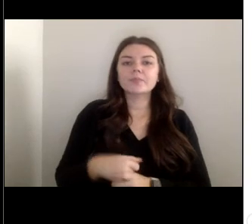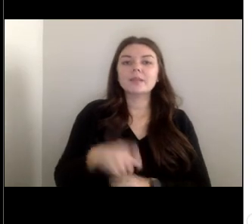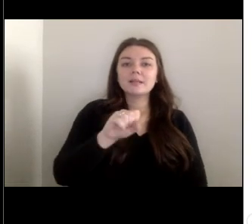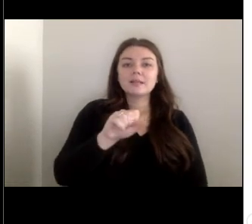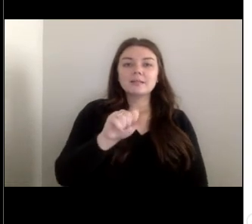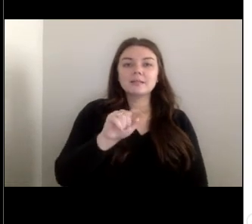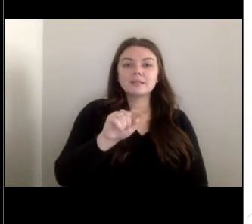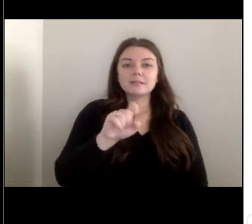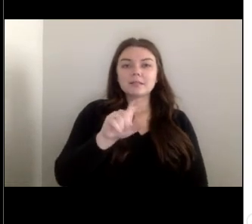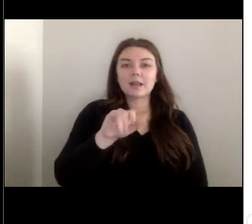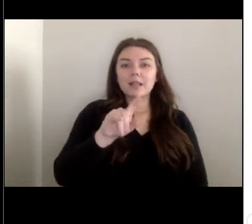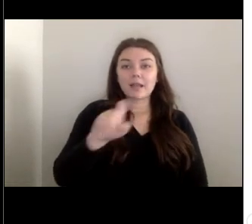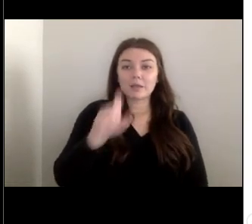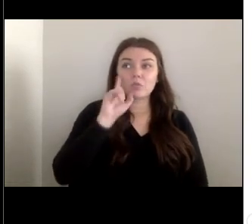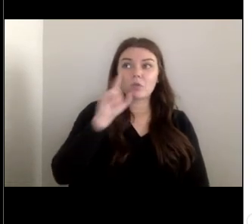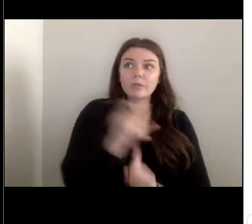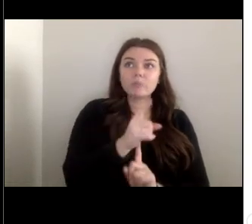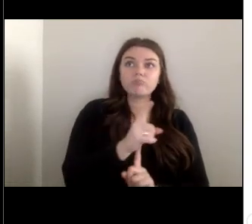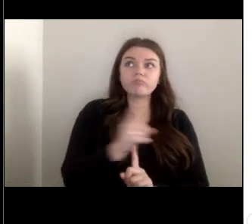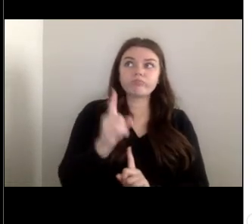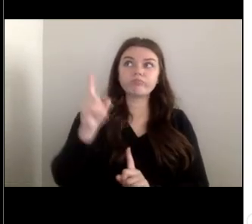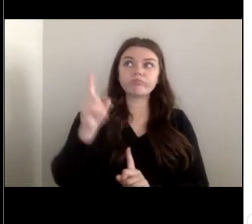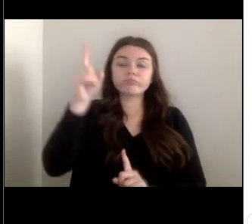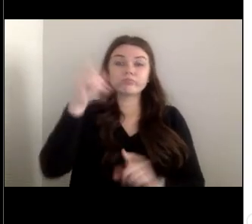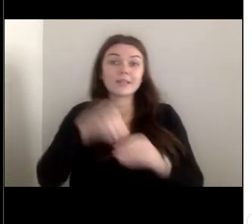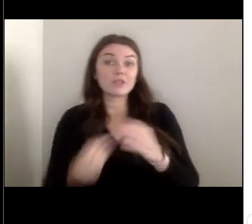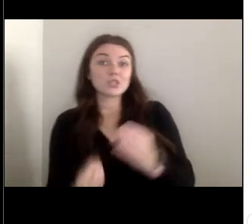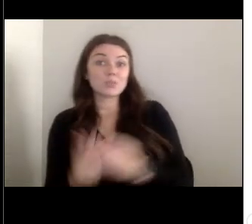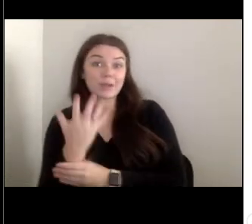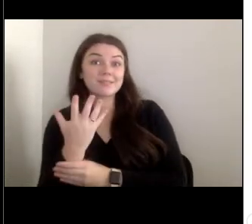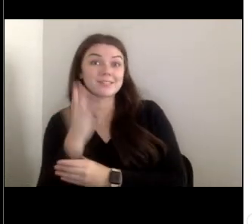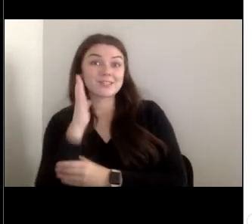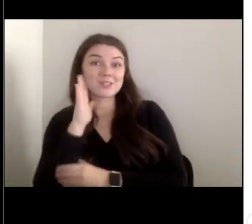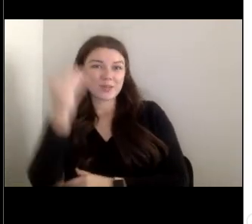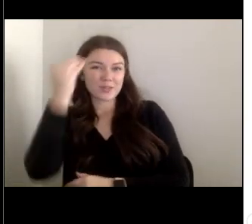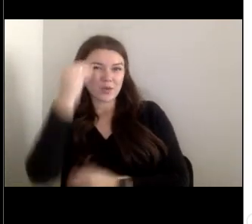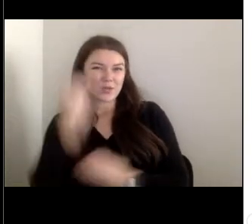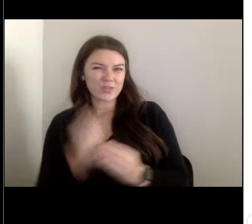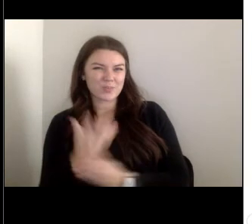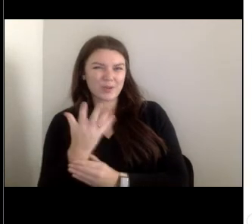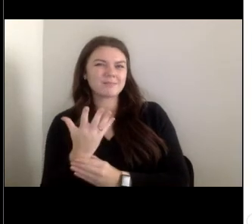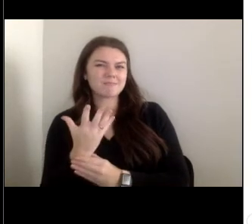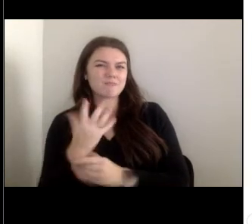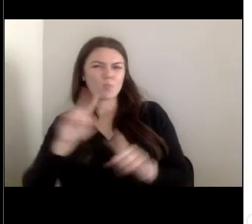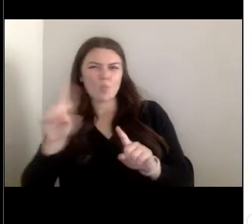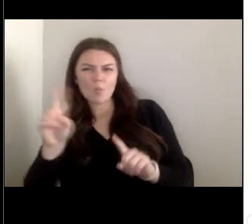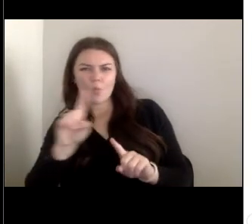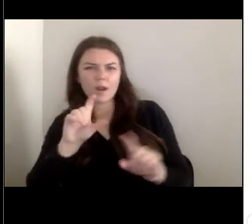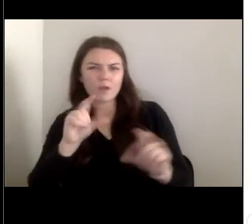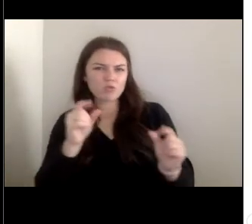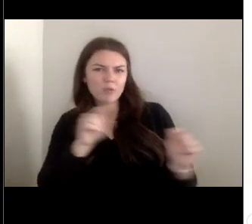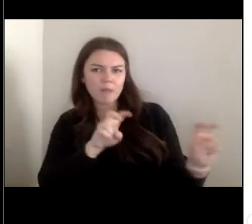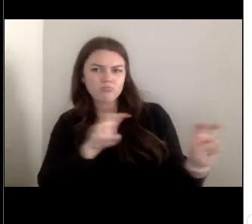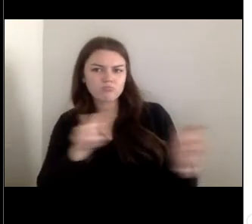in the spring, so they're going to tell us where these crab are in spring. And this is such an interesting time of year for female red king crab